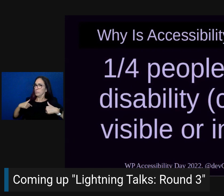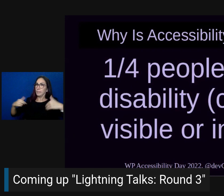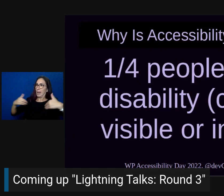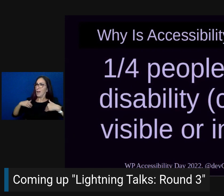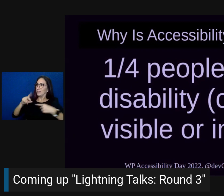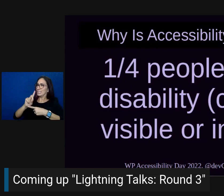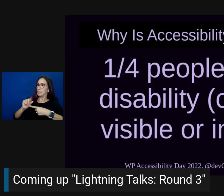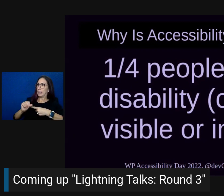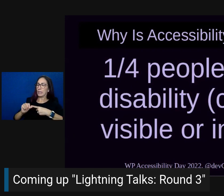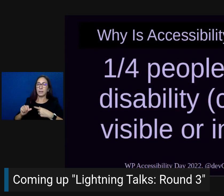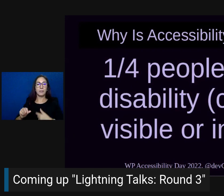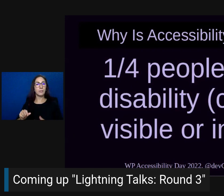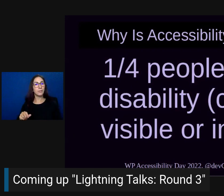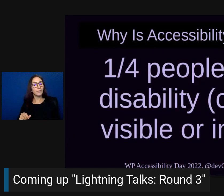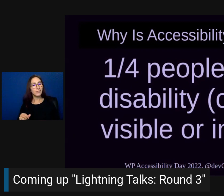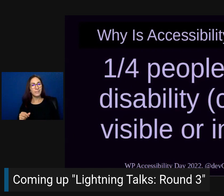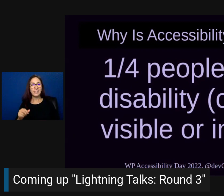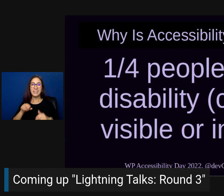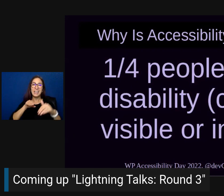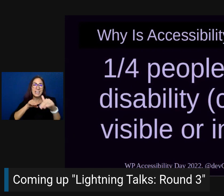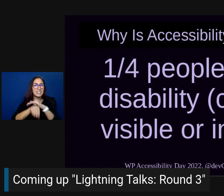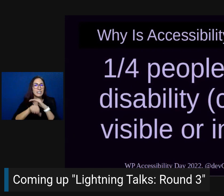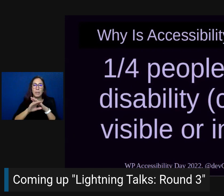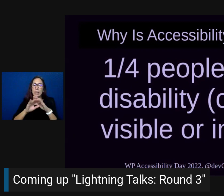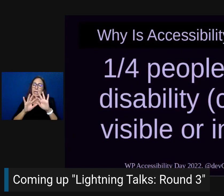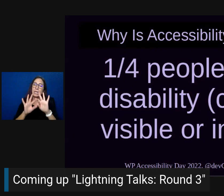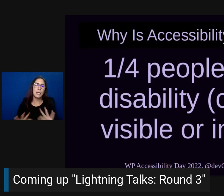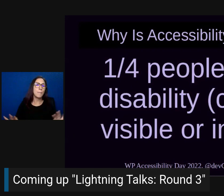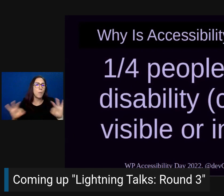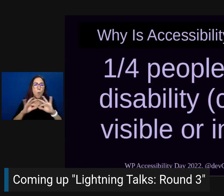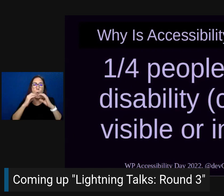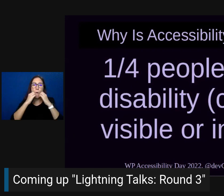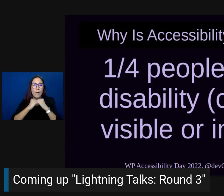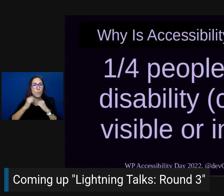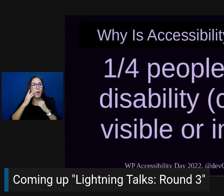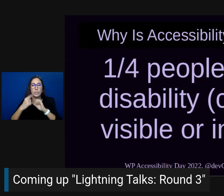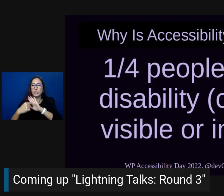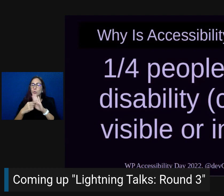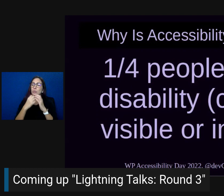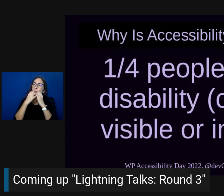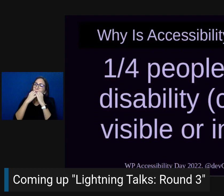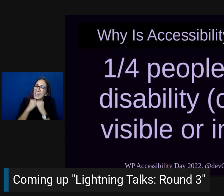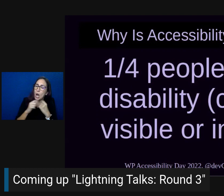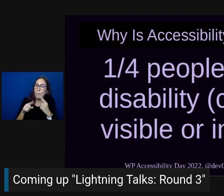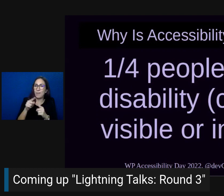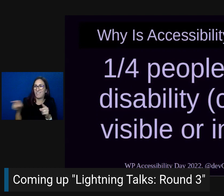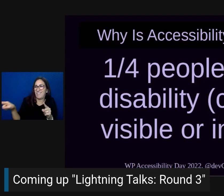that you care about everyone and you want them to be able to access what you have to offer.